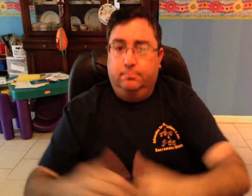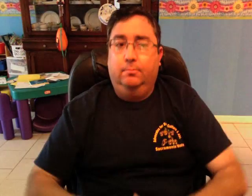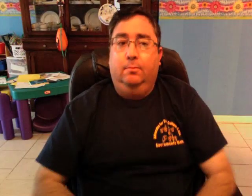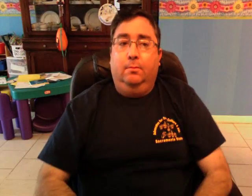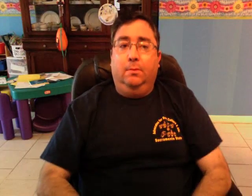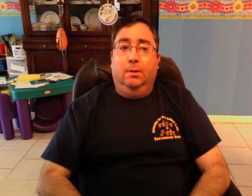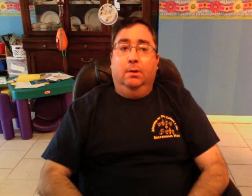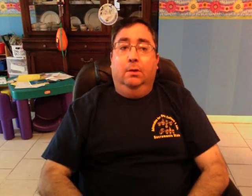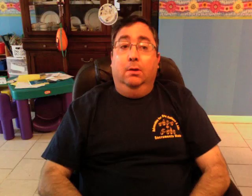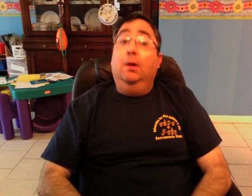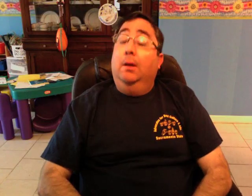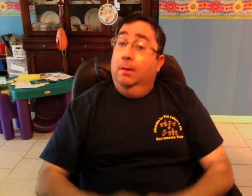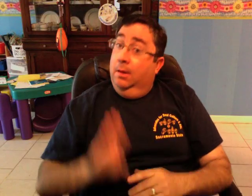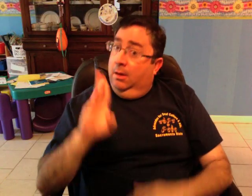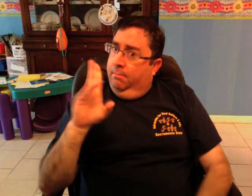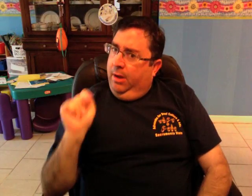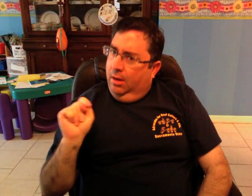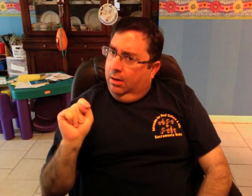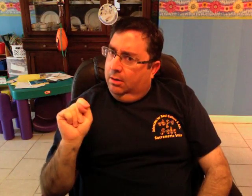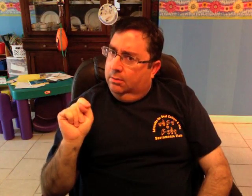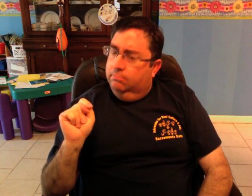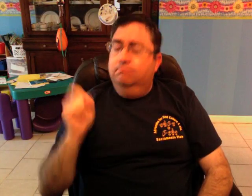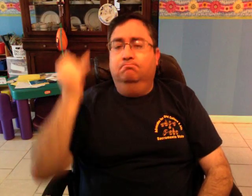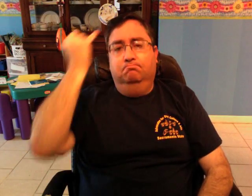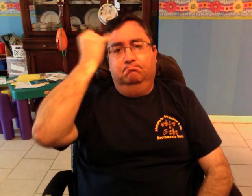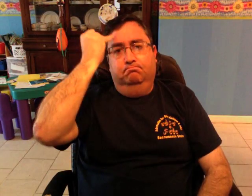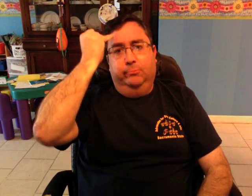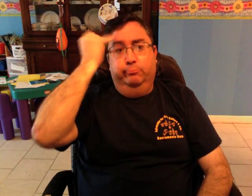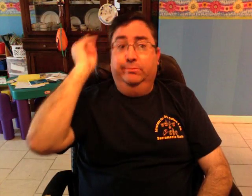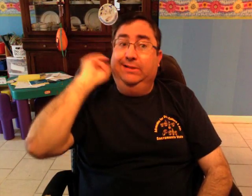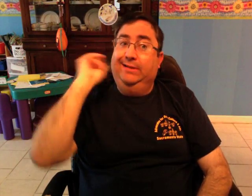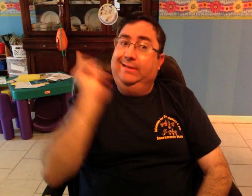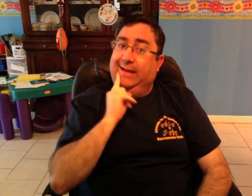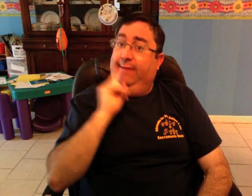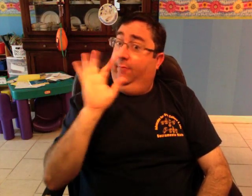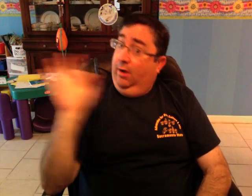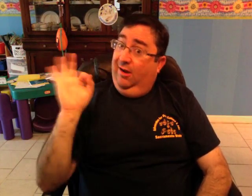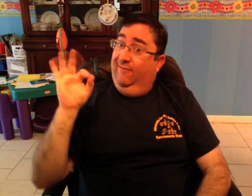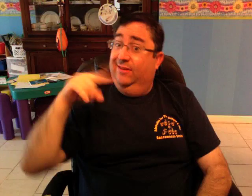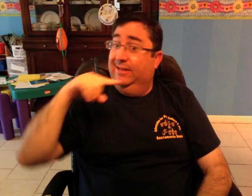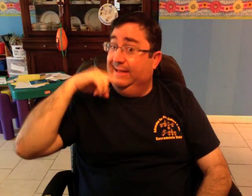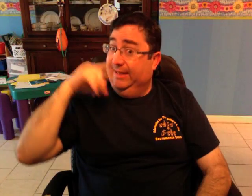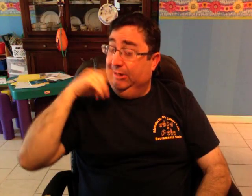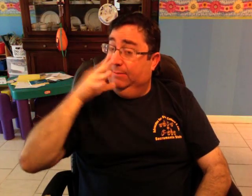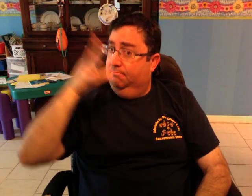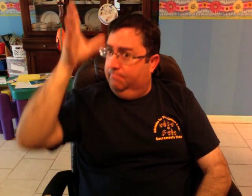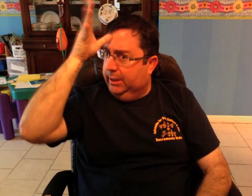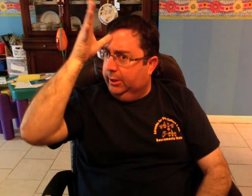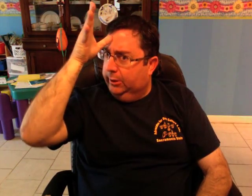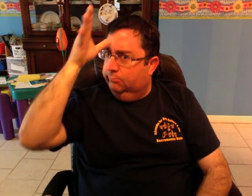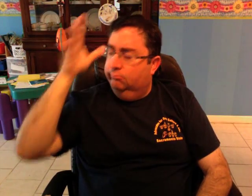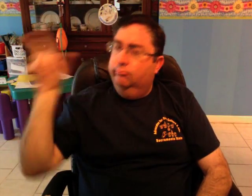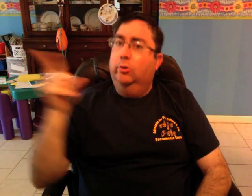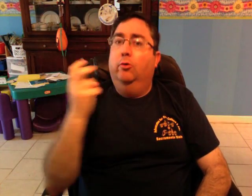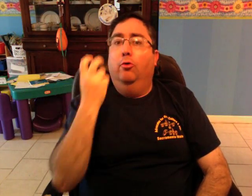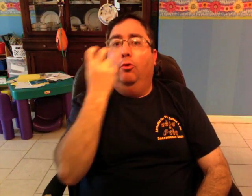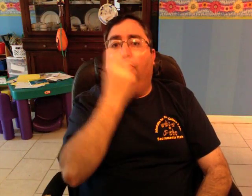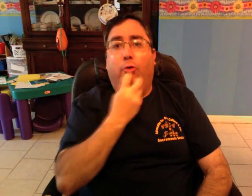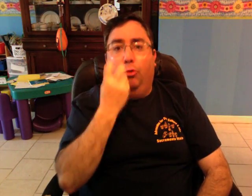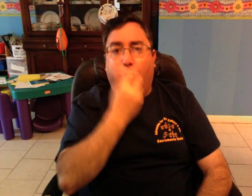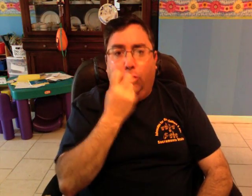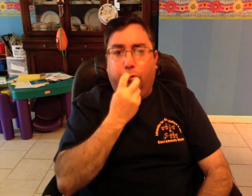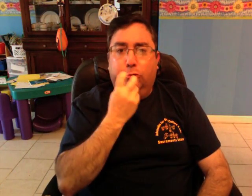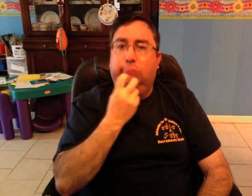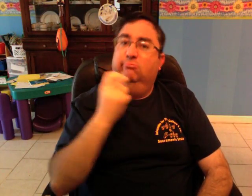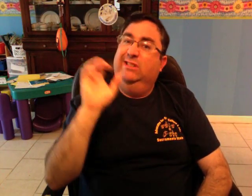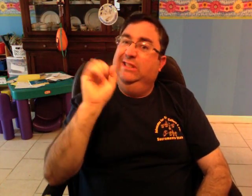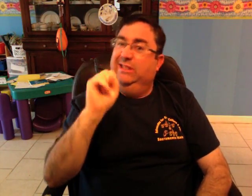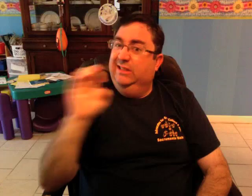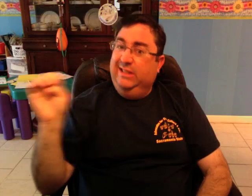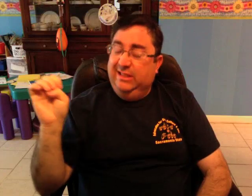But, if Deaf children with Hearing parents who use oralism or SEE,